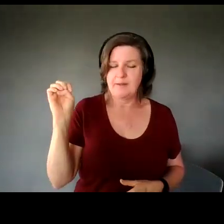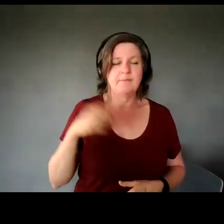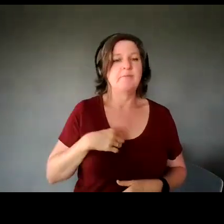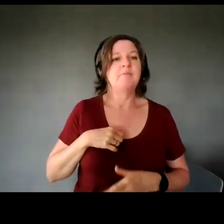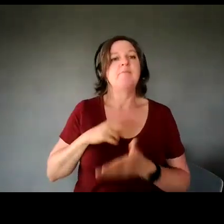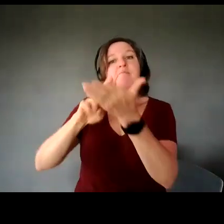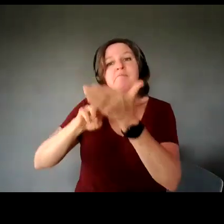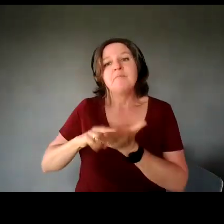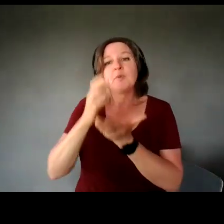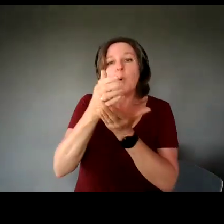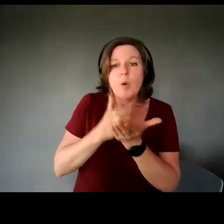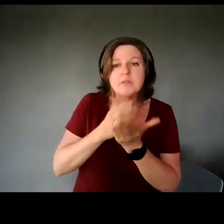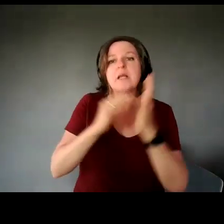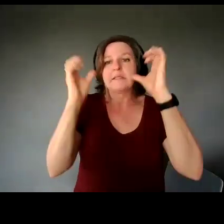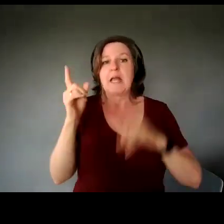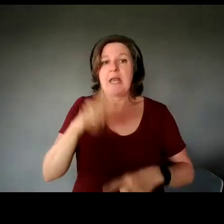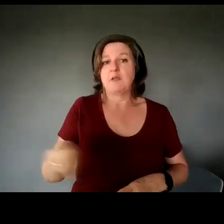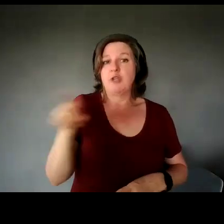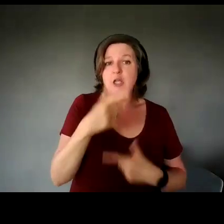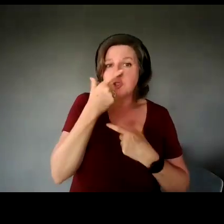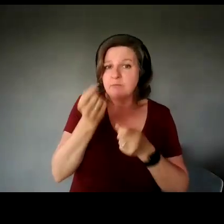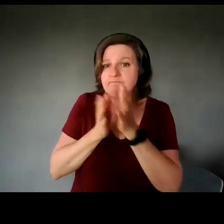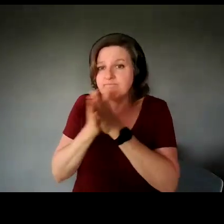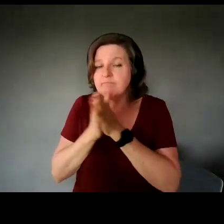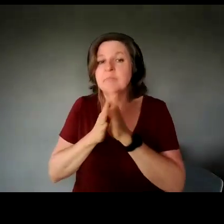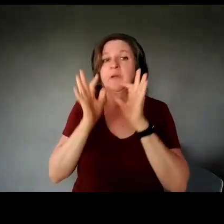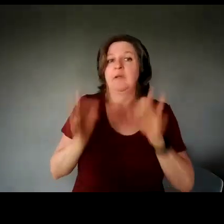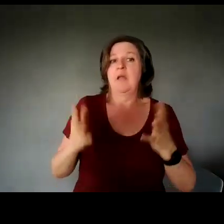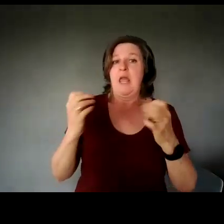education that you are interested in. Choose if you want to be considered for employment opportunities.